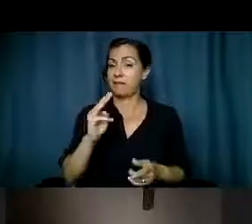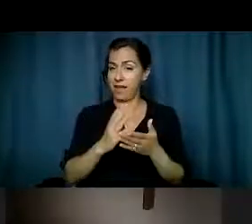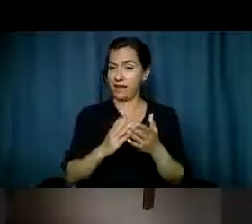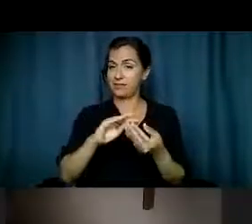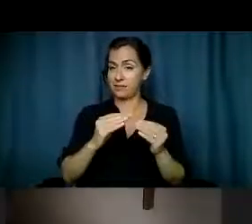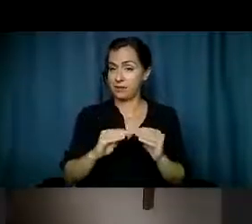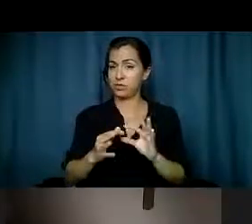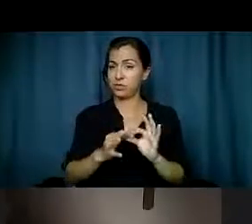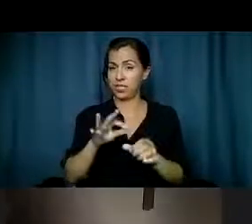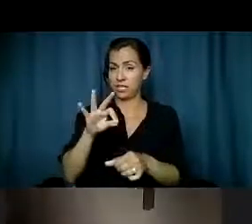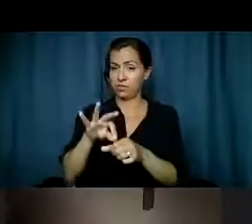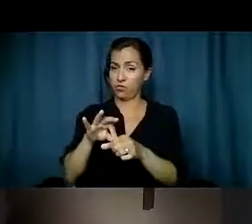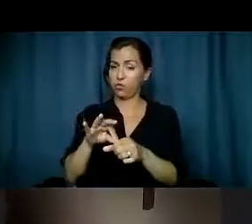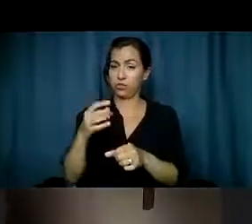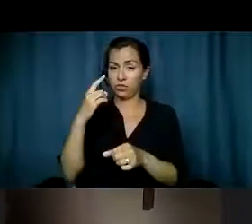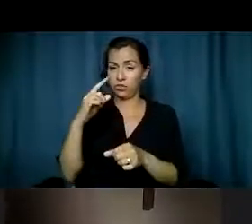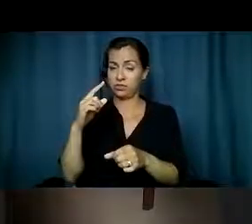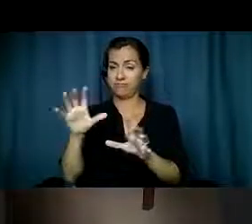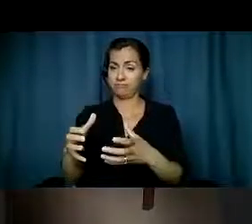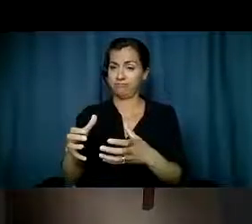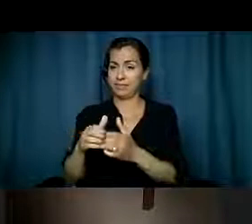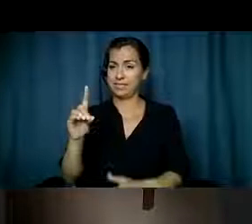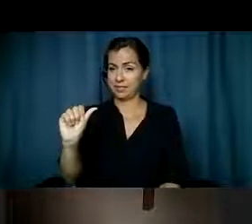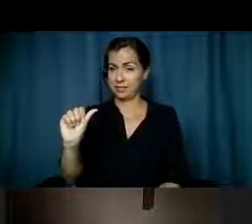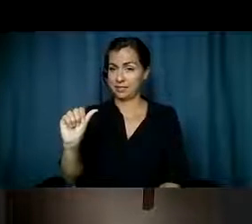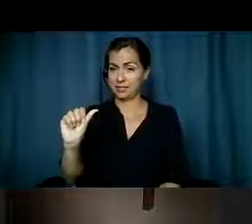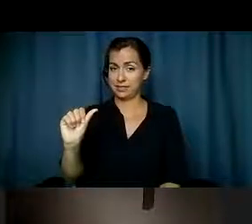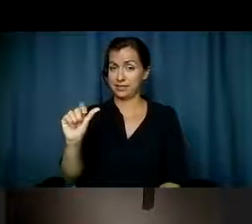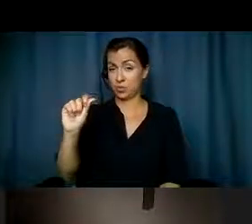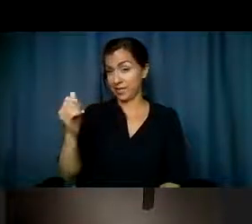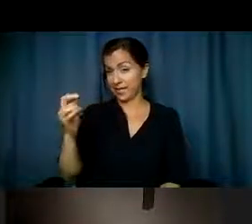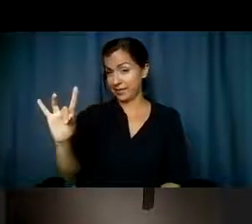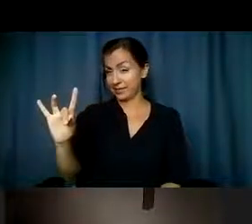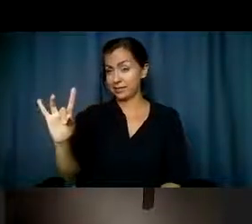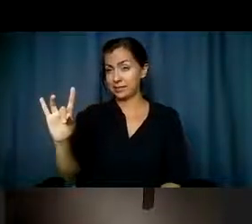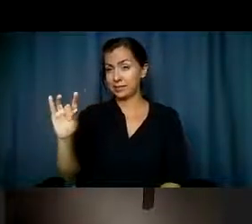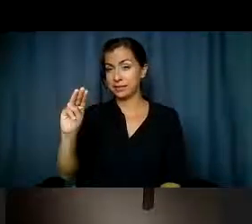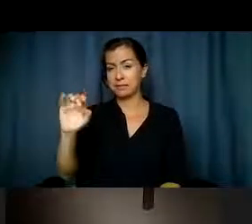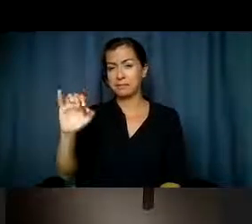disabilities reporting that they either voted or had the opportunity to vote.